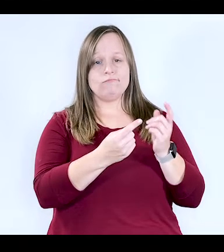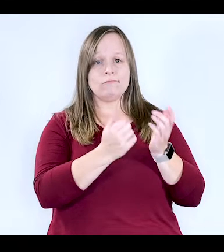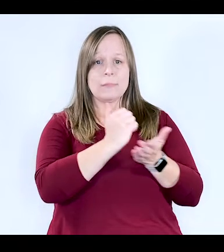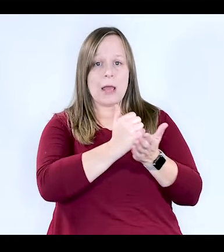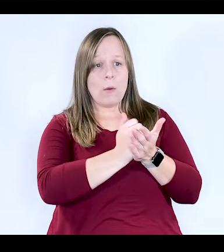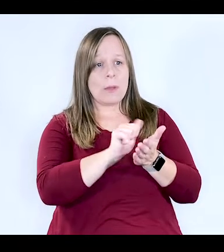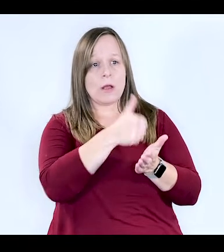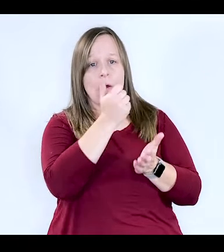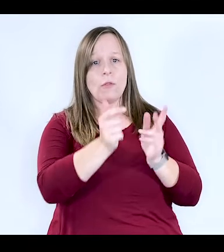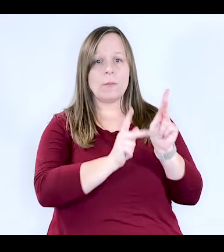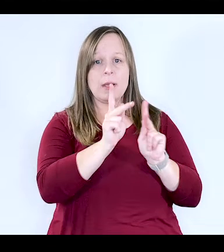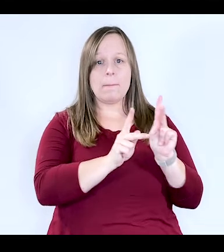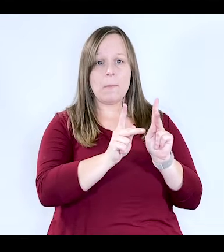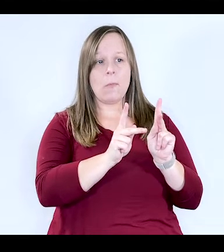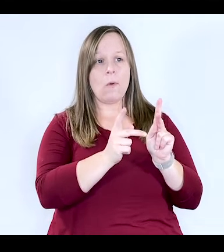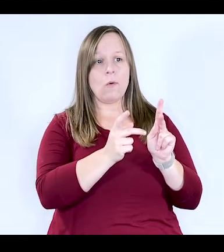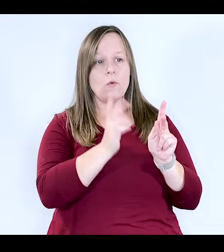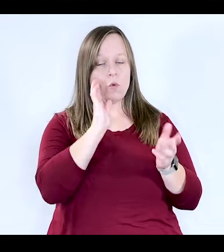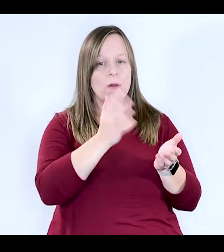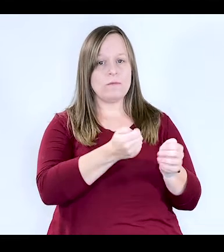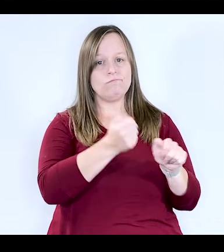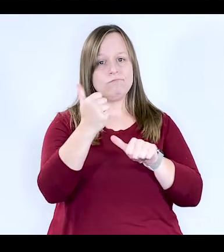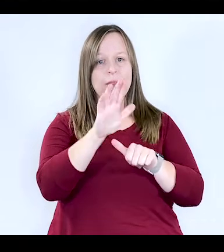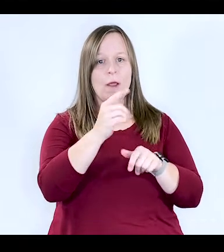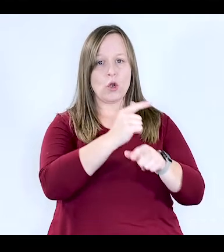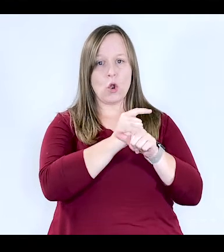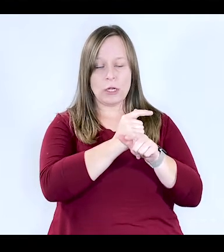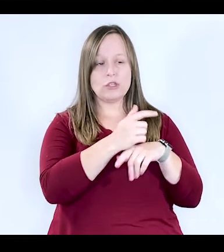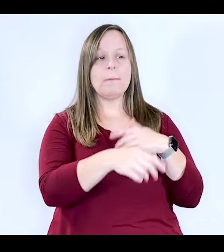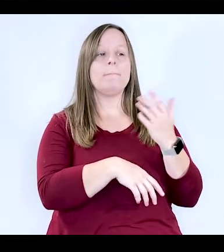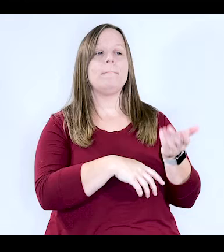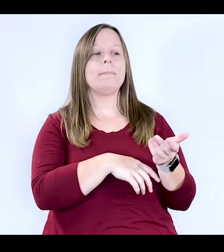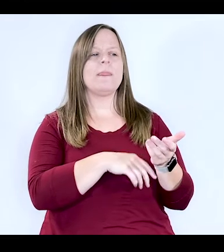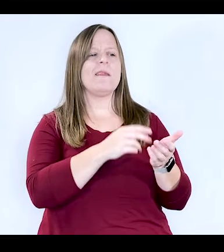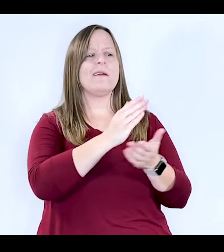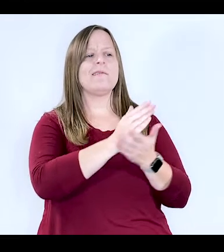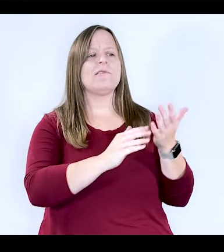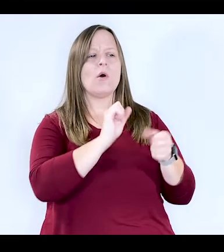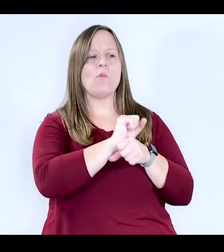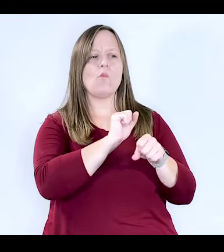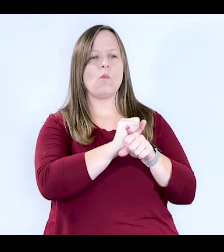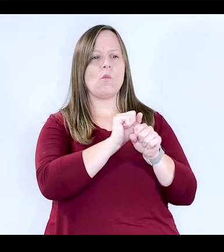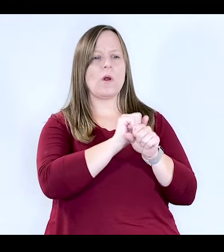other people who have removed their guardianships, and also some work that we have done